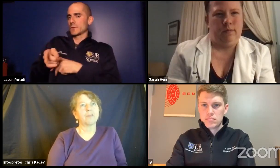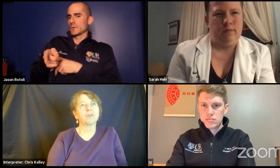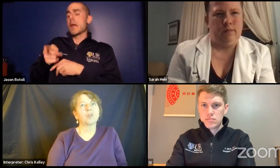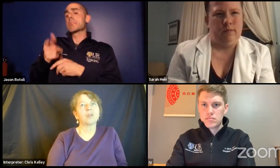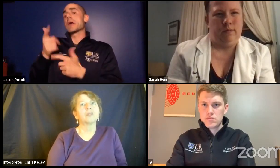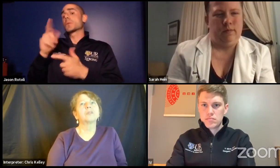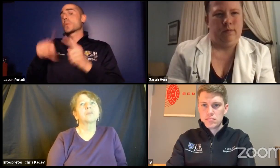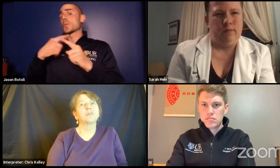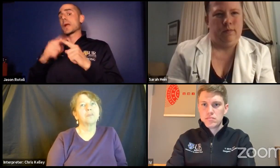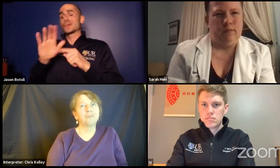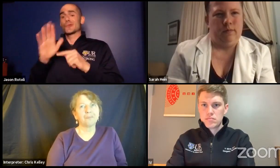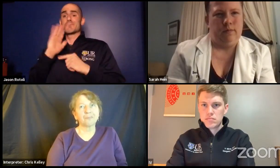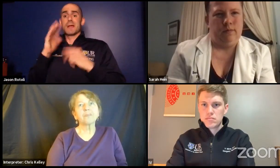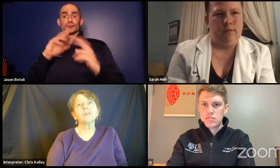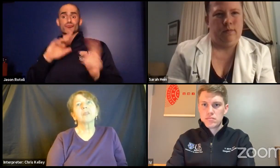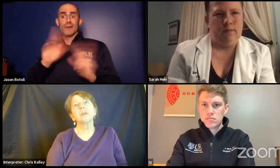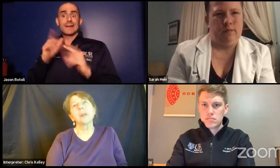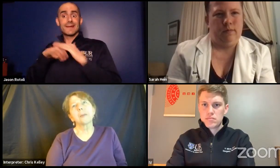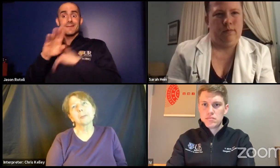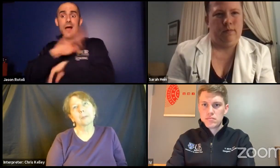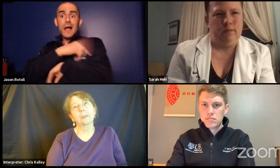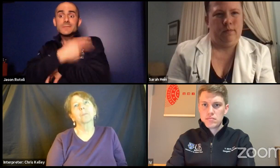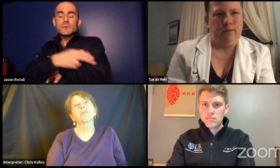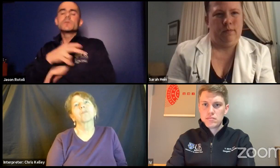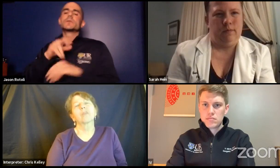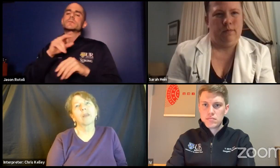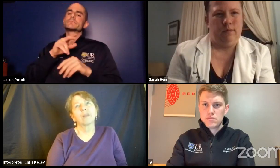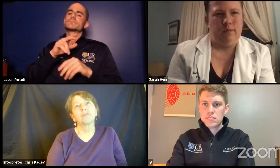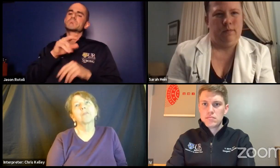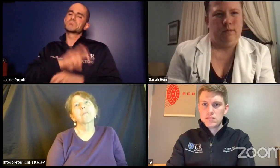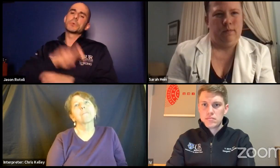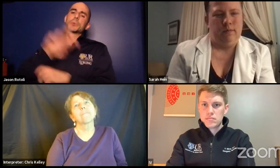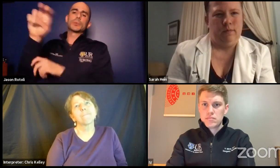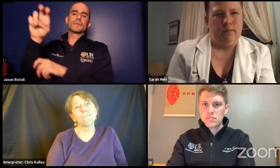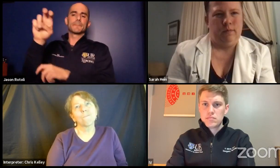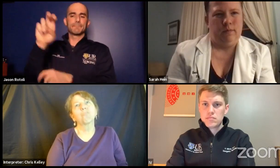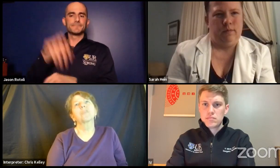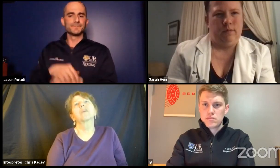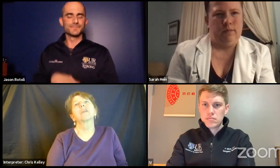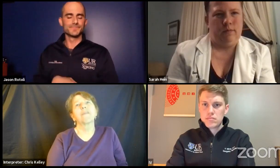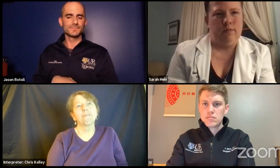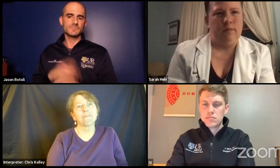Dr. Rotoli, are there other things they should expect when they're coming in and asked to